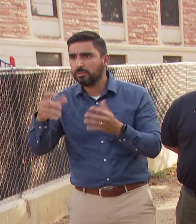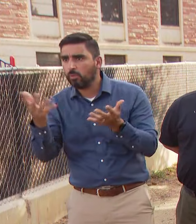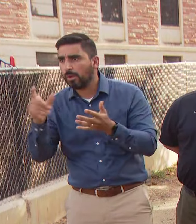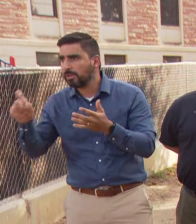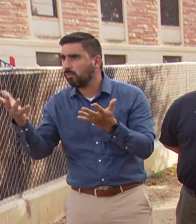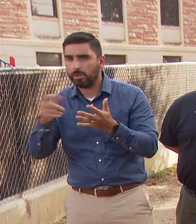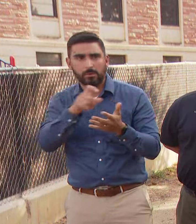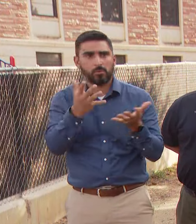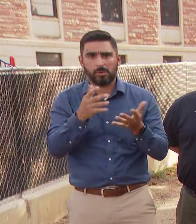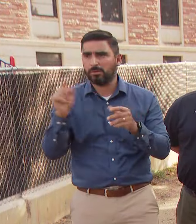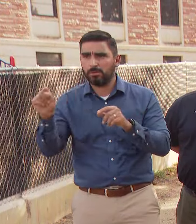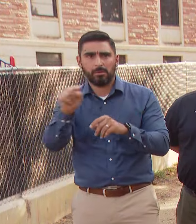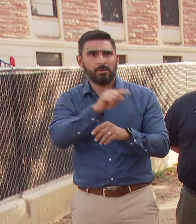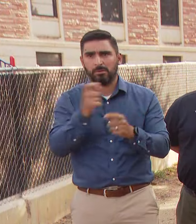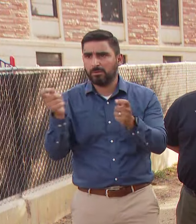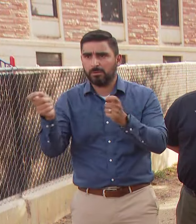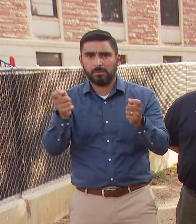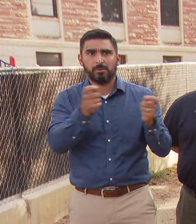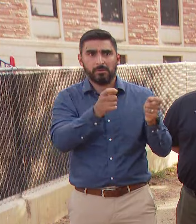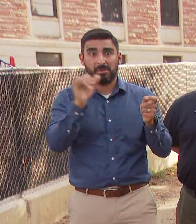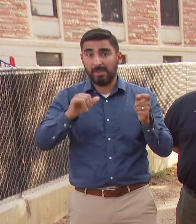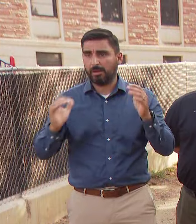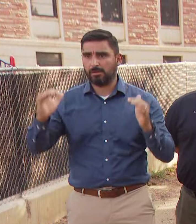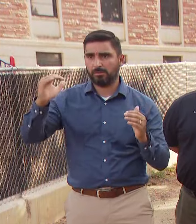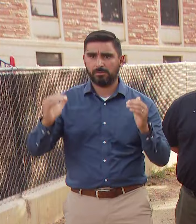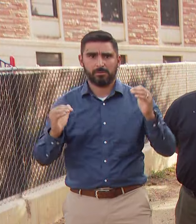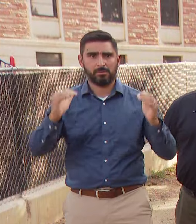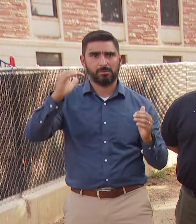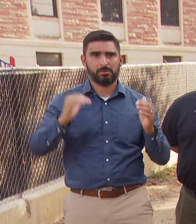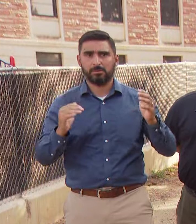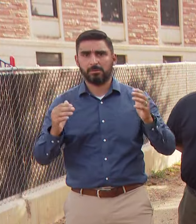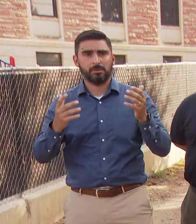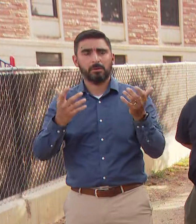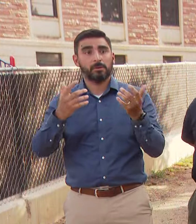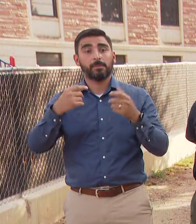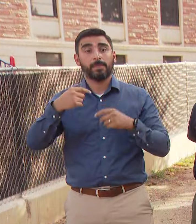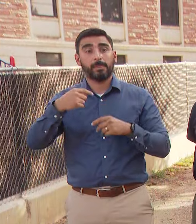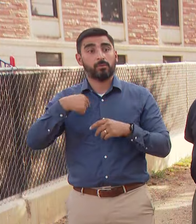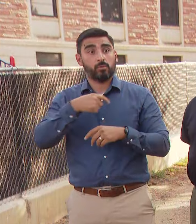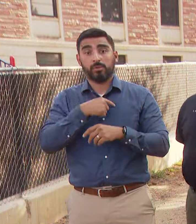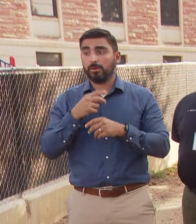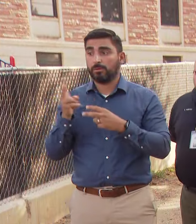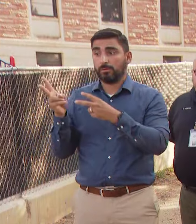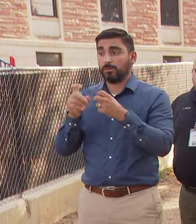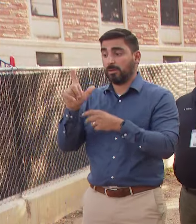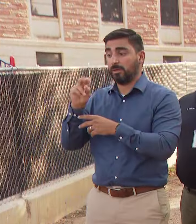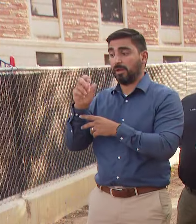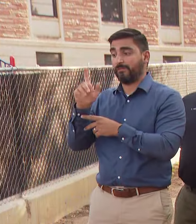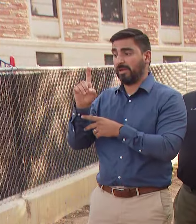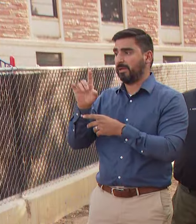and so all of those ships are a little dynamic. Um We didn't pull anything from Loveland to come up to Boulder County today.